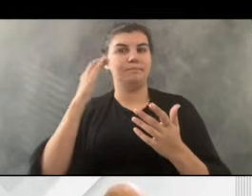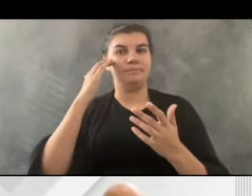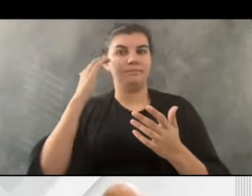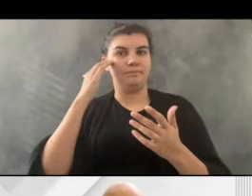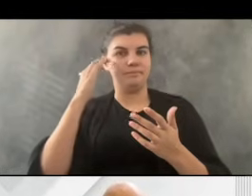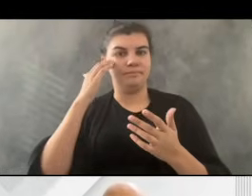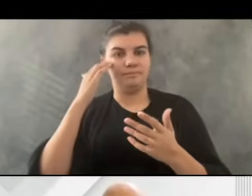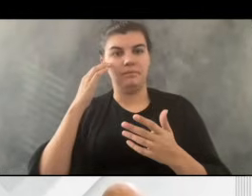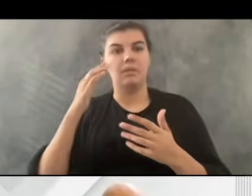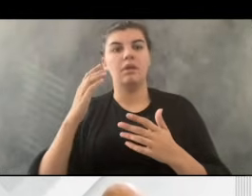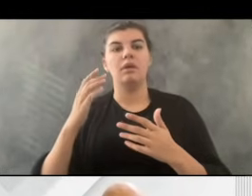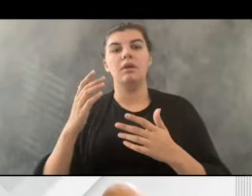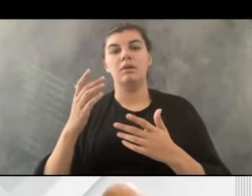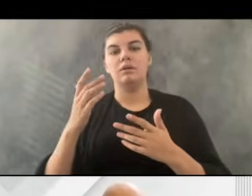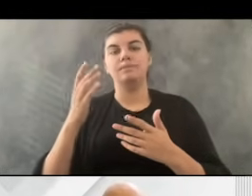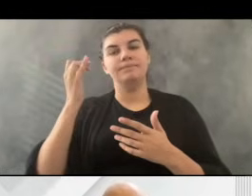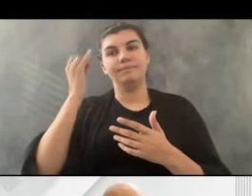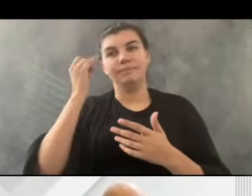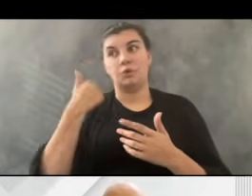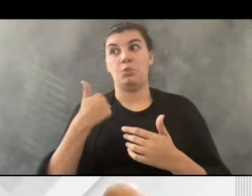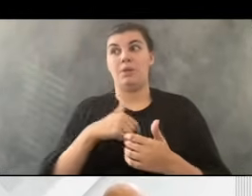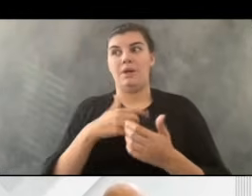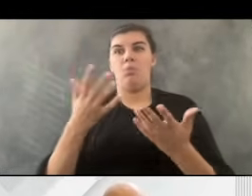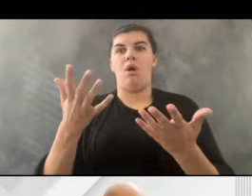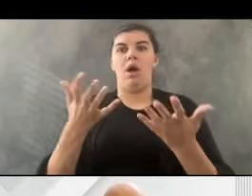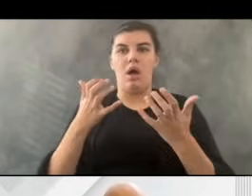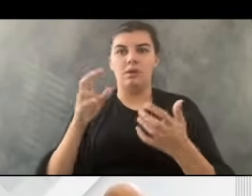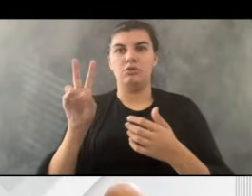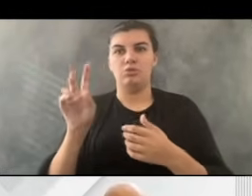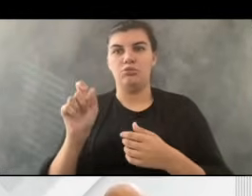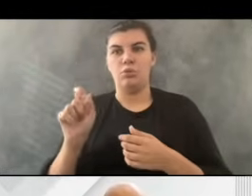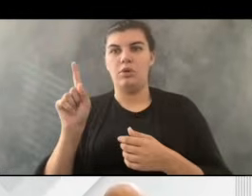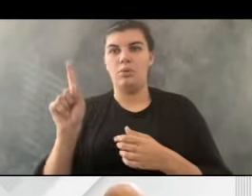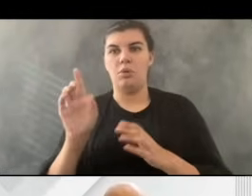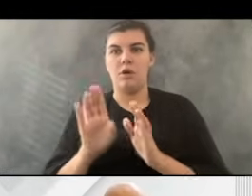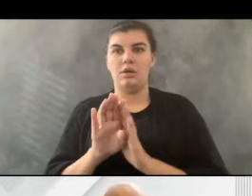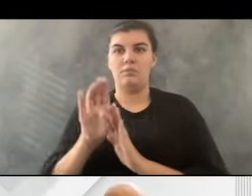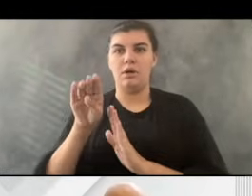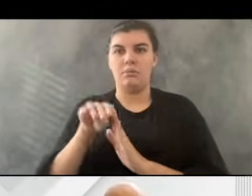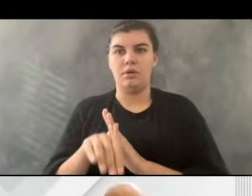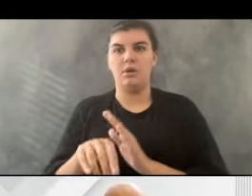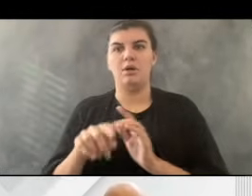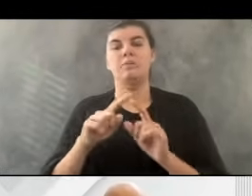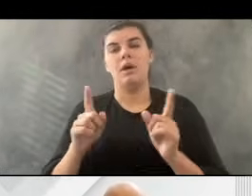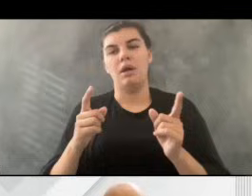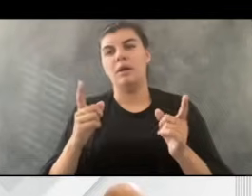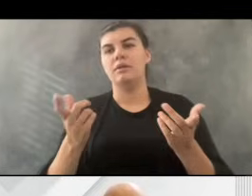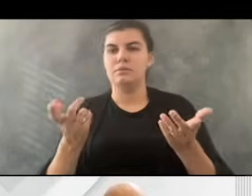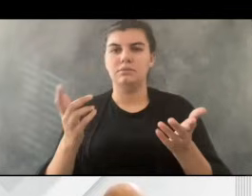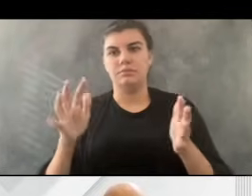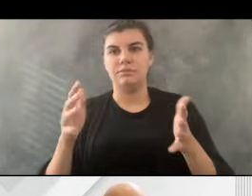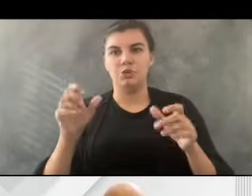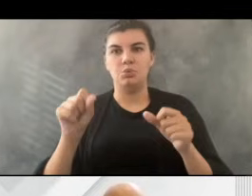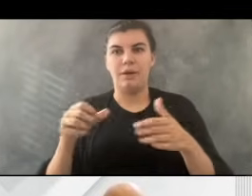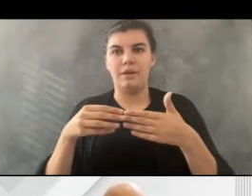optimum is for it to be 2.1 in both directions. But there are allowances and exceptions that